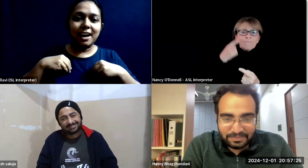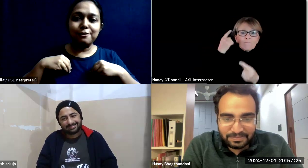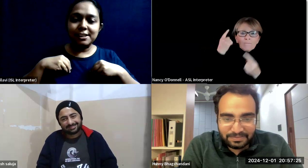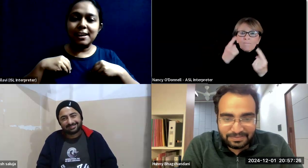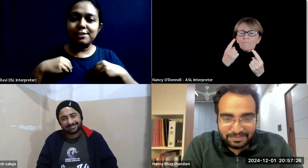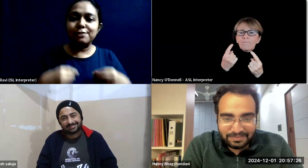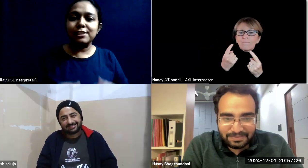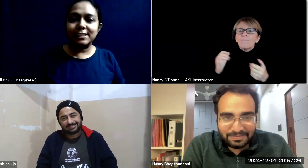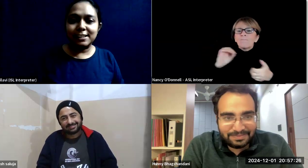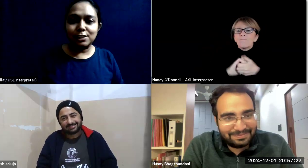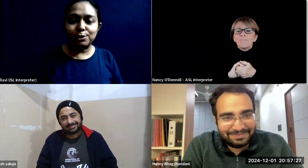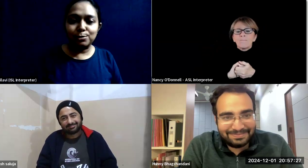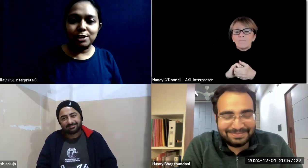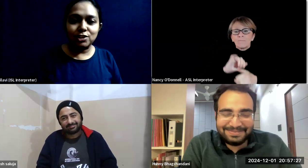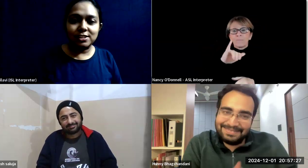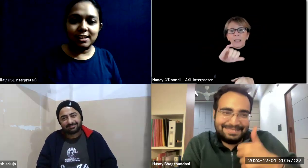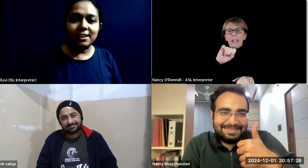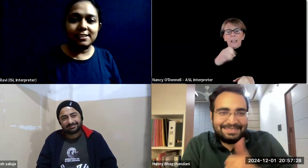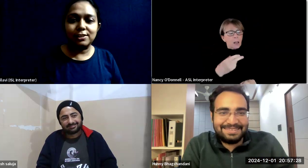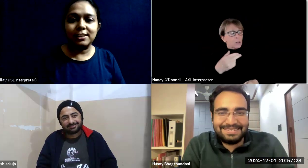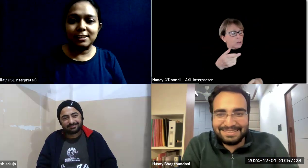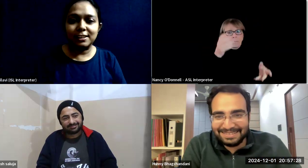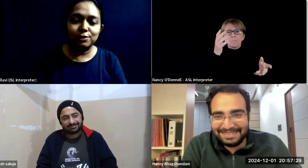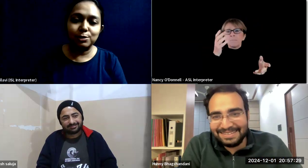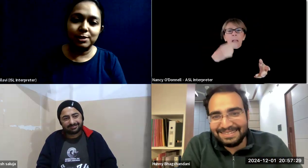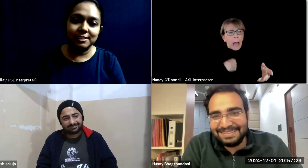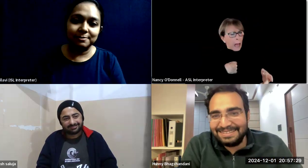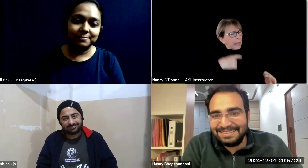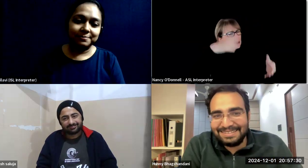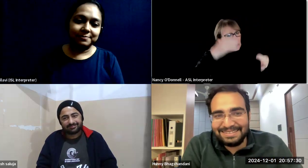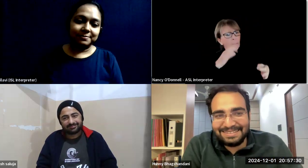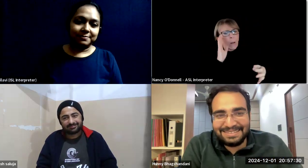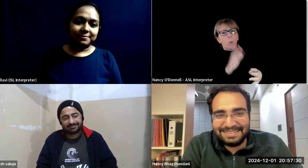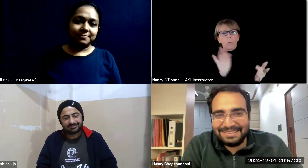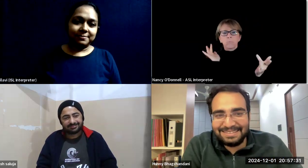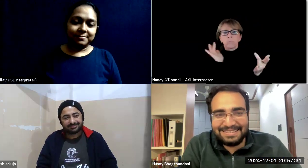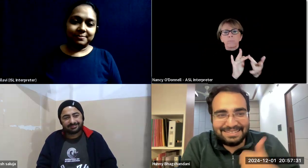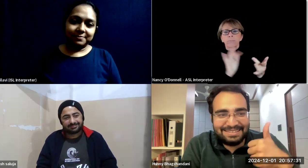[Interpreter speaking for Yash] Yeah, I will. I will definitely connect with you, Yash is saying. I'll definitely connect with you later.